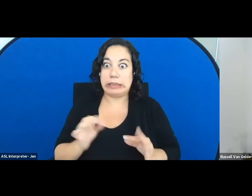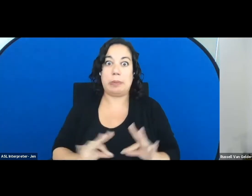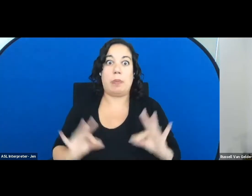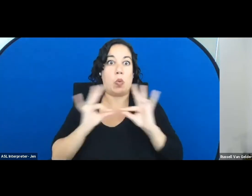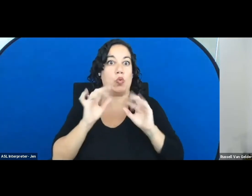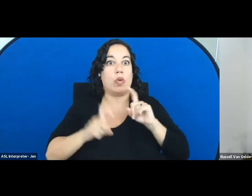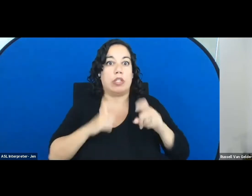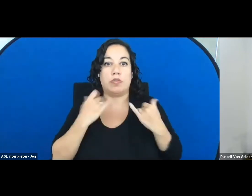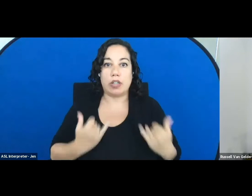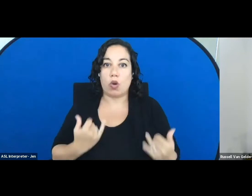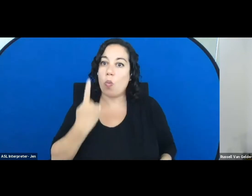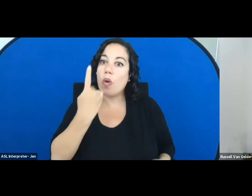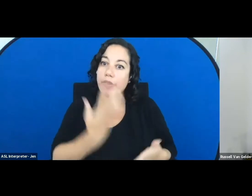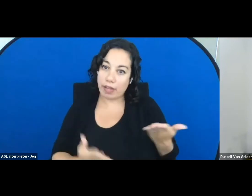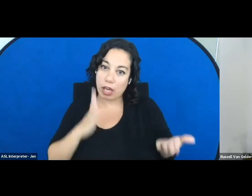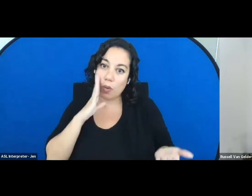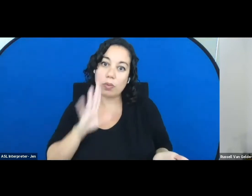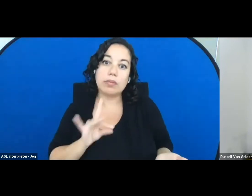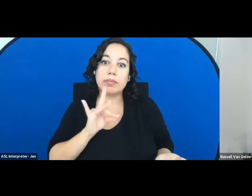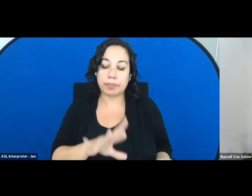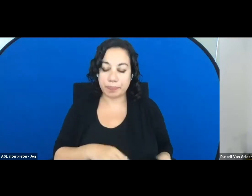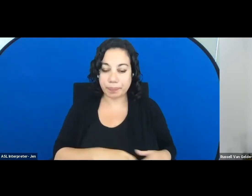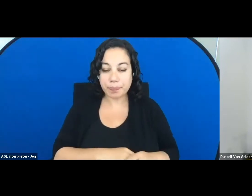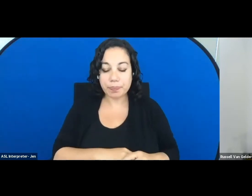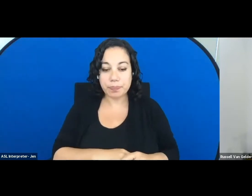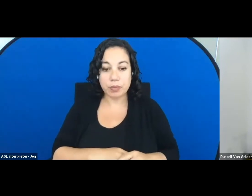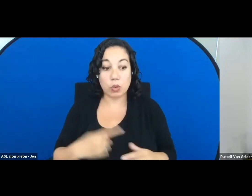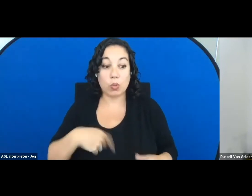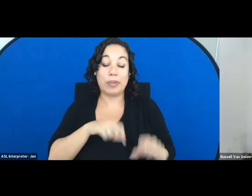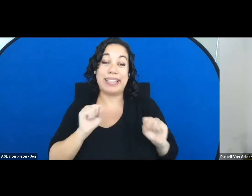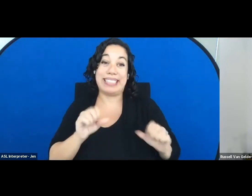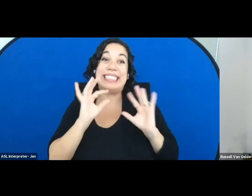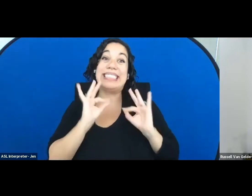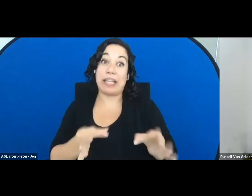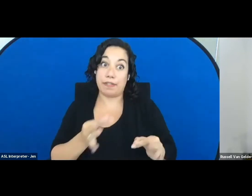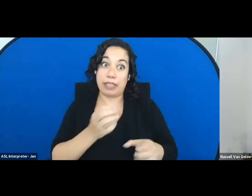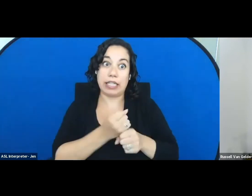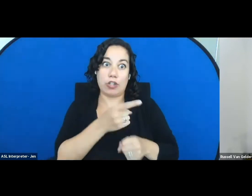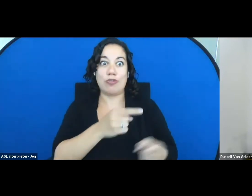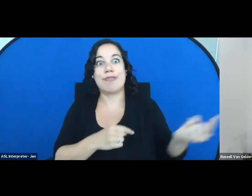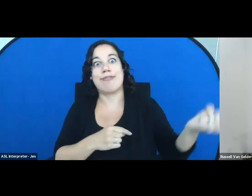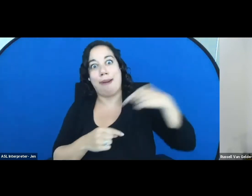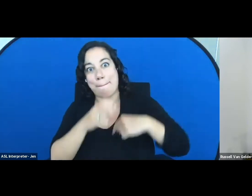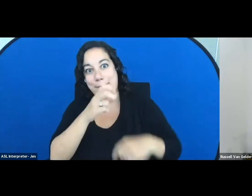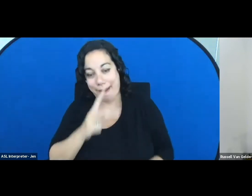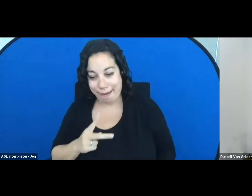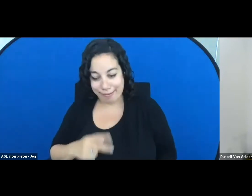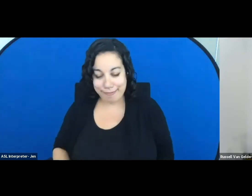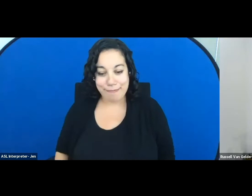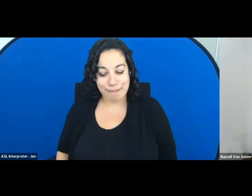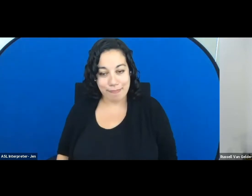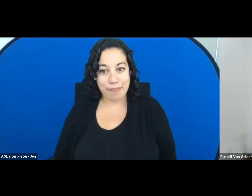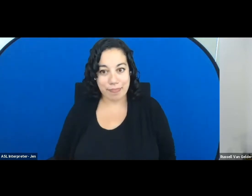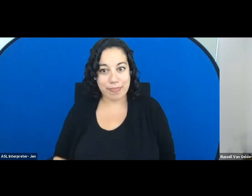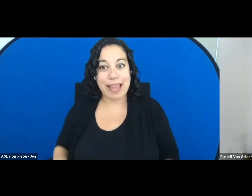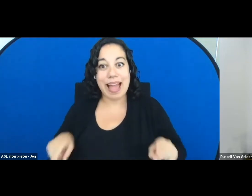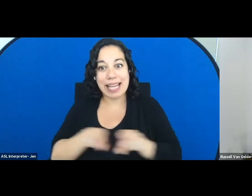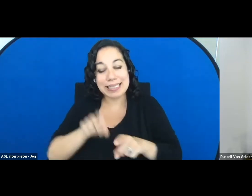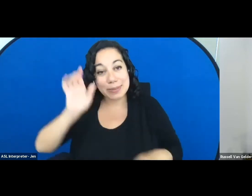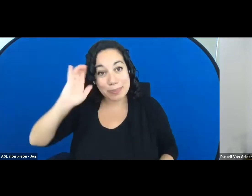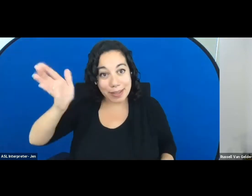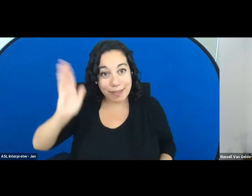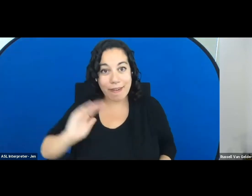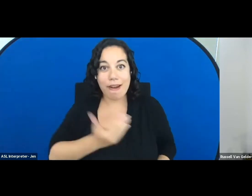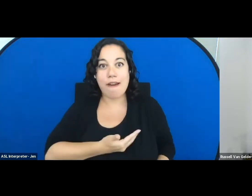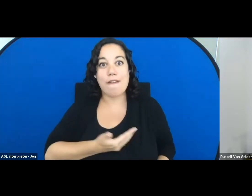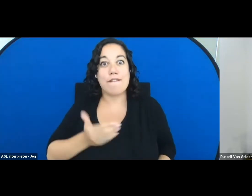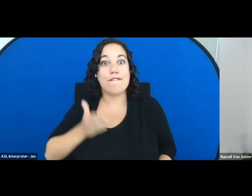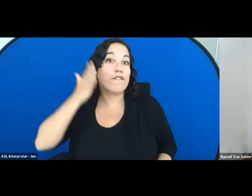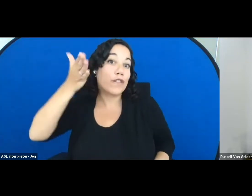I will say is that we can definitely get you back as a speaker at our future Council meetings